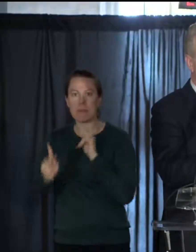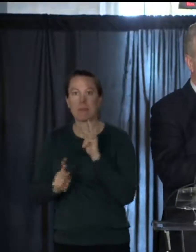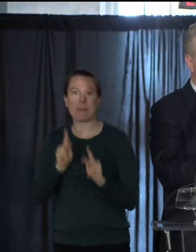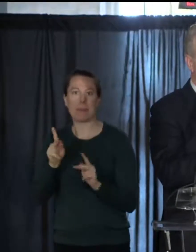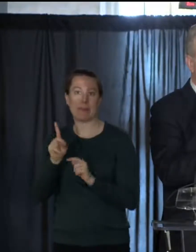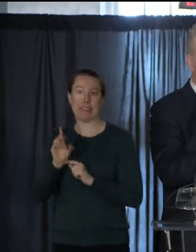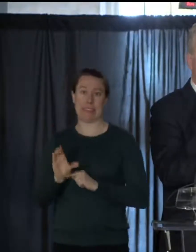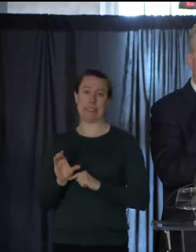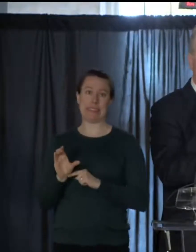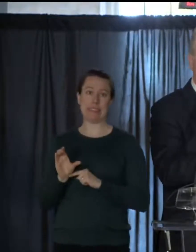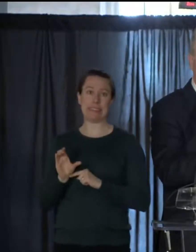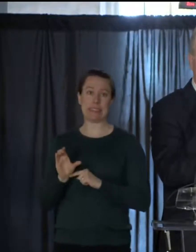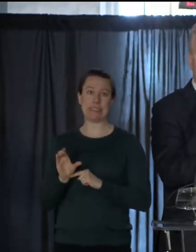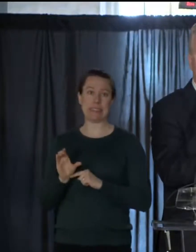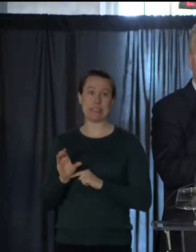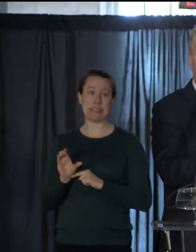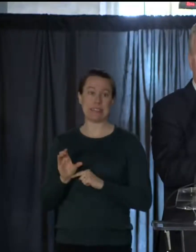COLUMBIA. WE NEED TO CONTINUE TO SHINE A